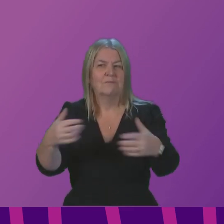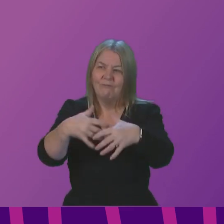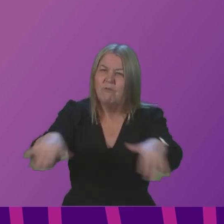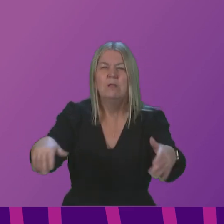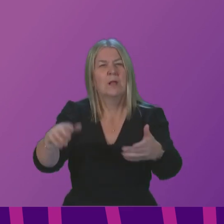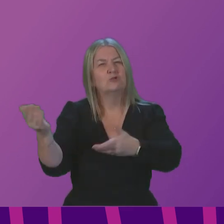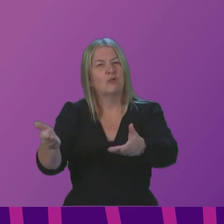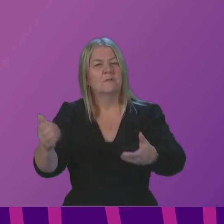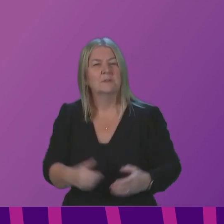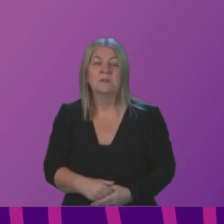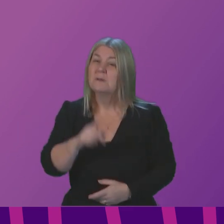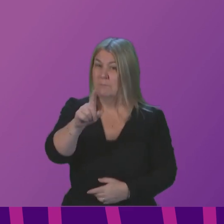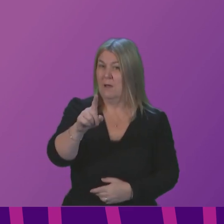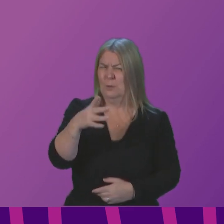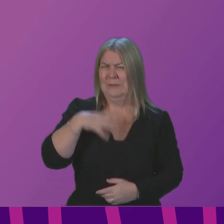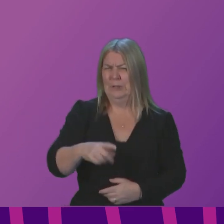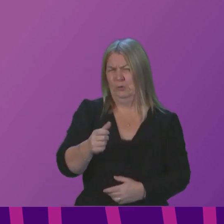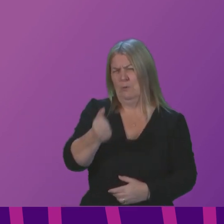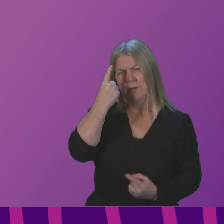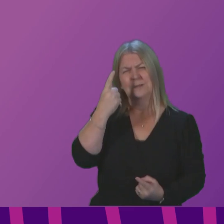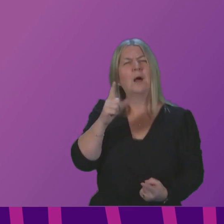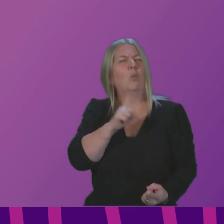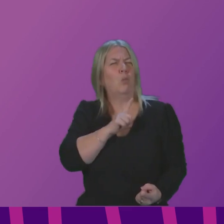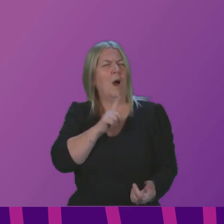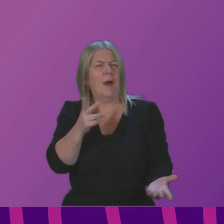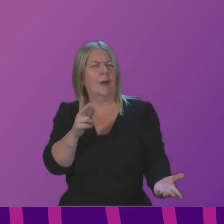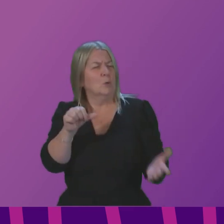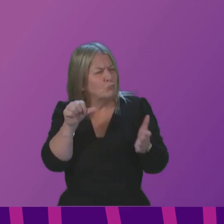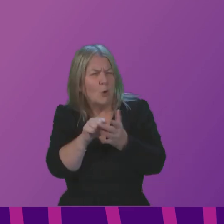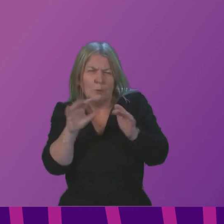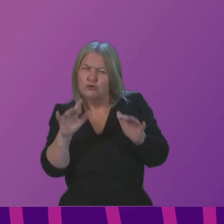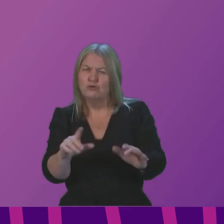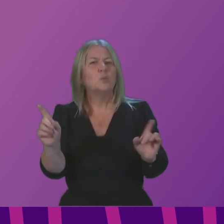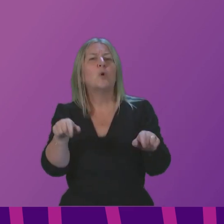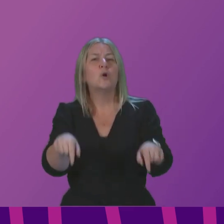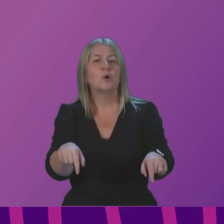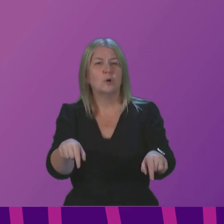with some of the root causes that lead people to need those services. I hope that the member